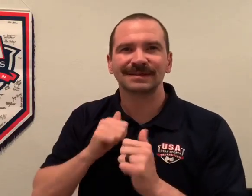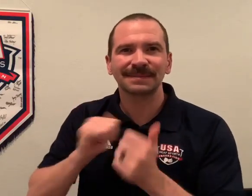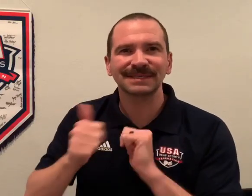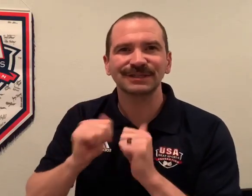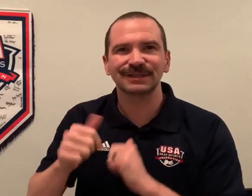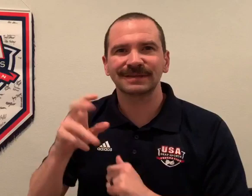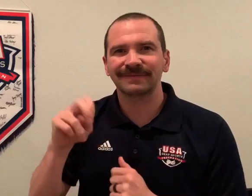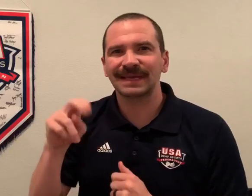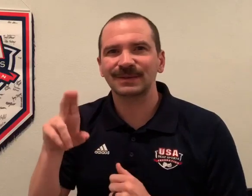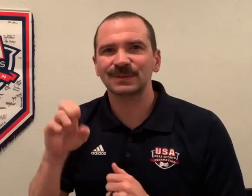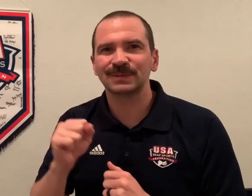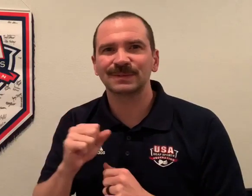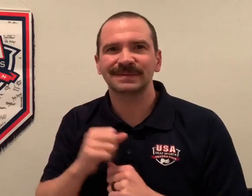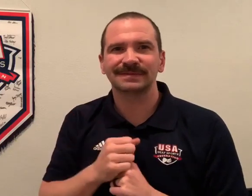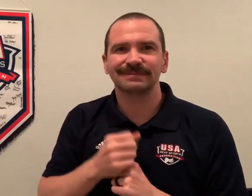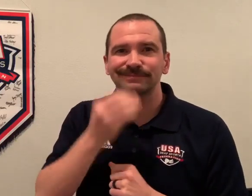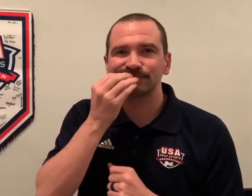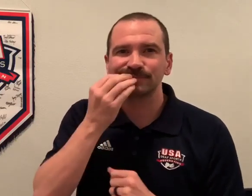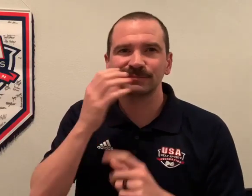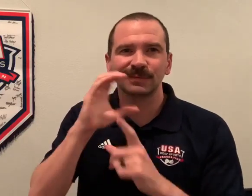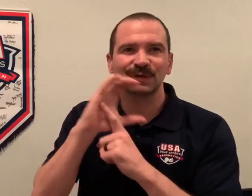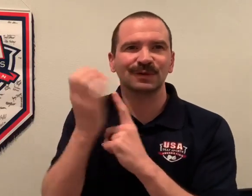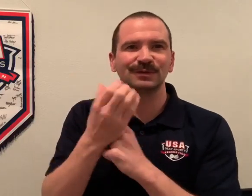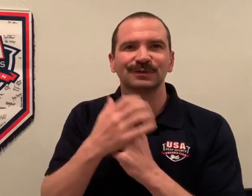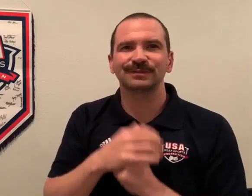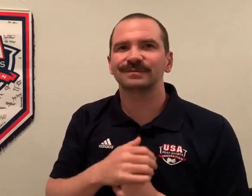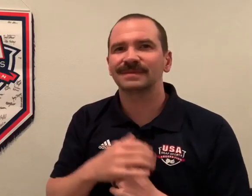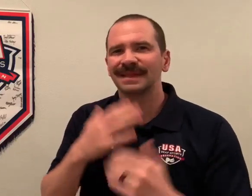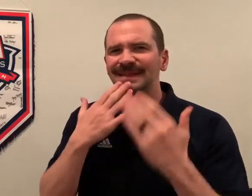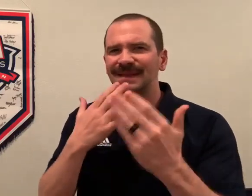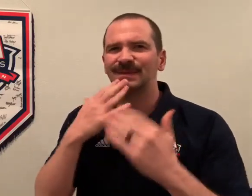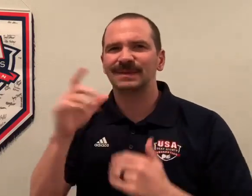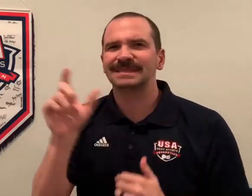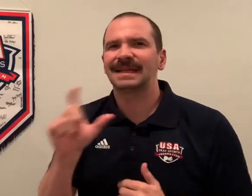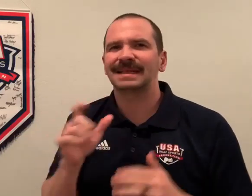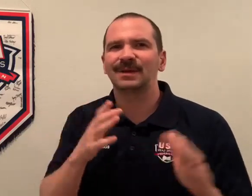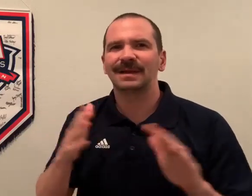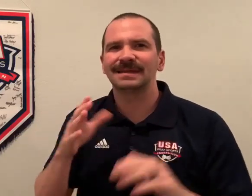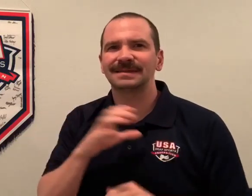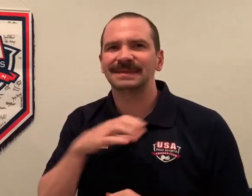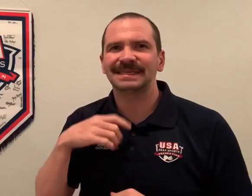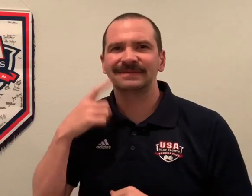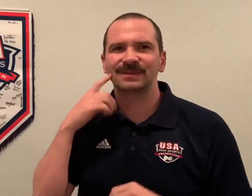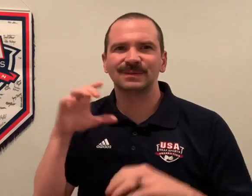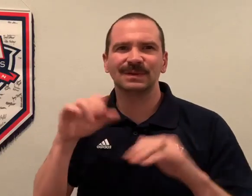venues where they held the competitions and the culture. Thank you, Italy Organizing Committee,